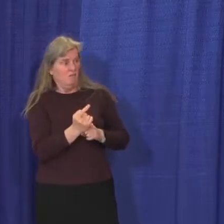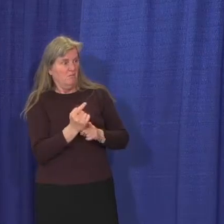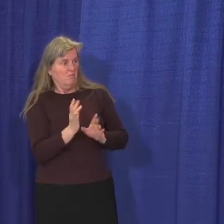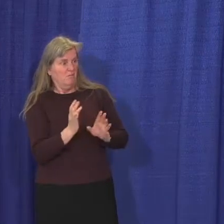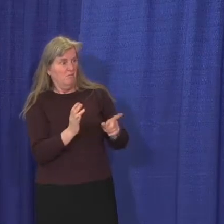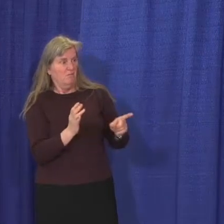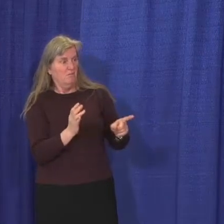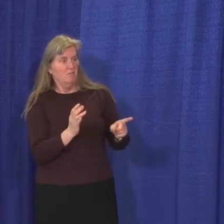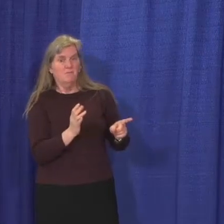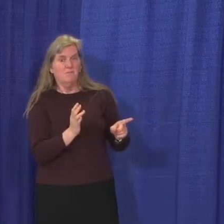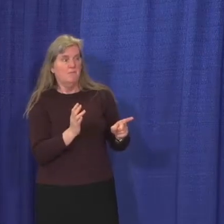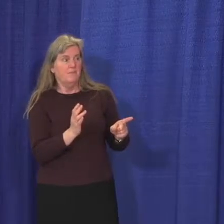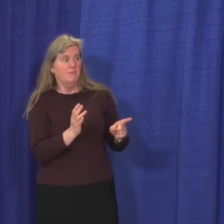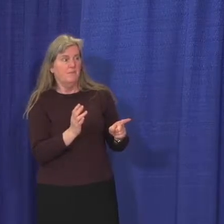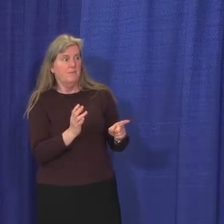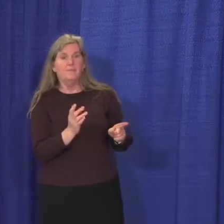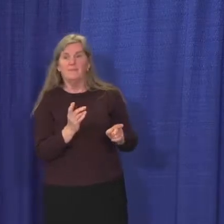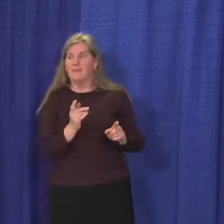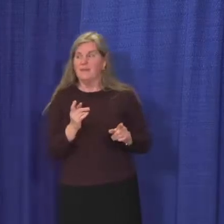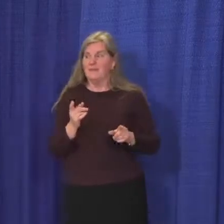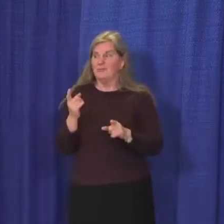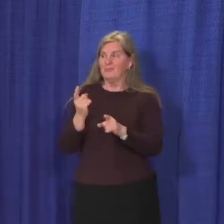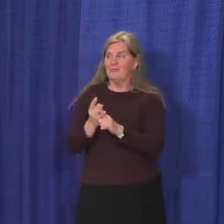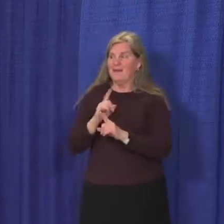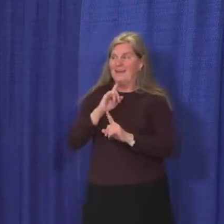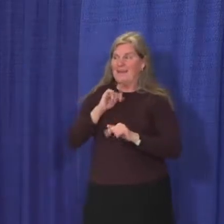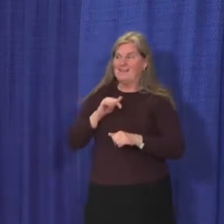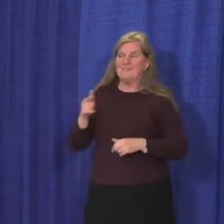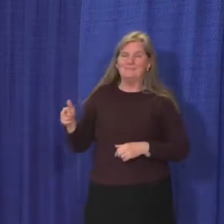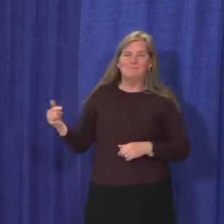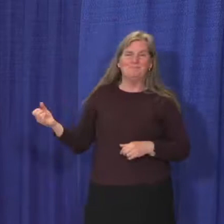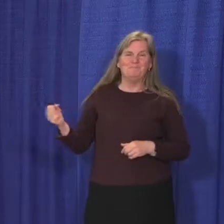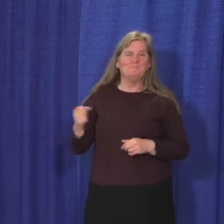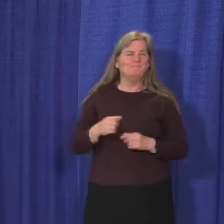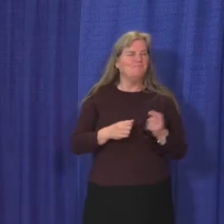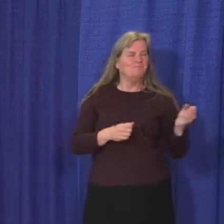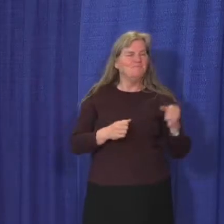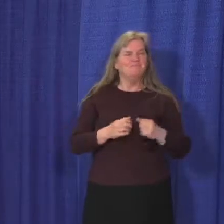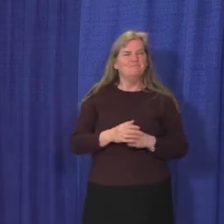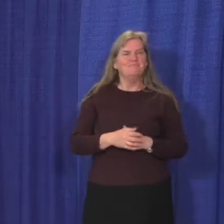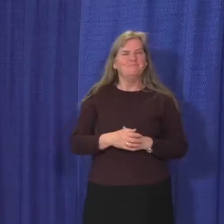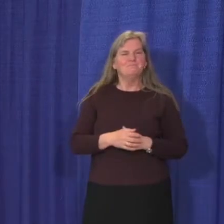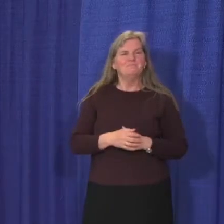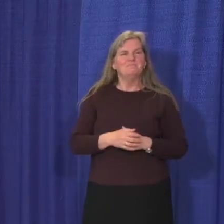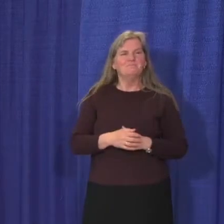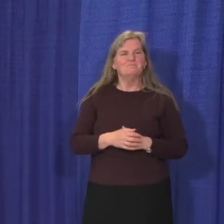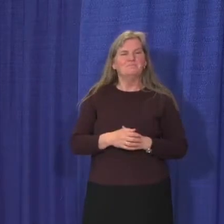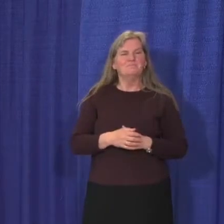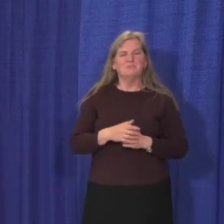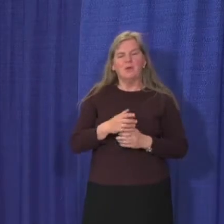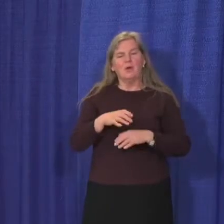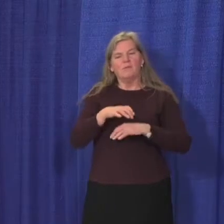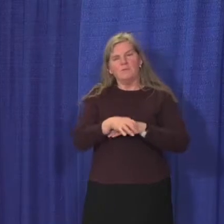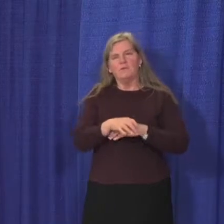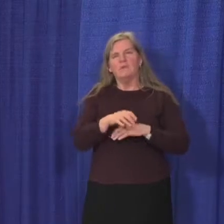Doctor Hanley, you want to add? I think you said it well. Thank you.